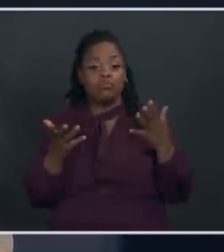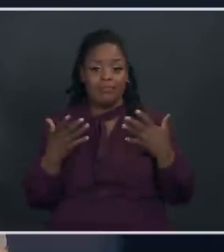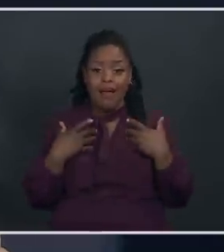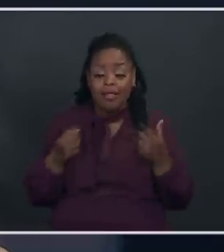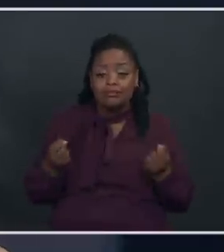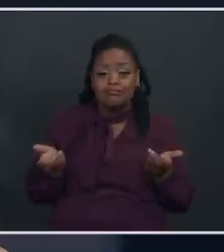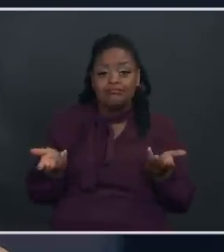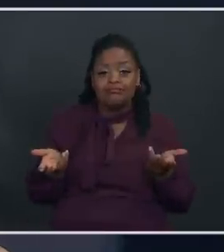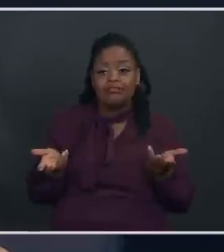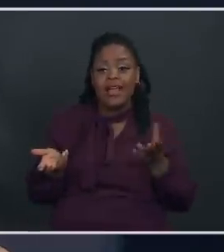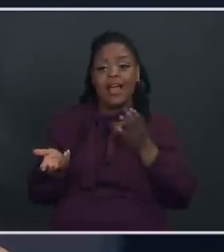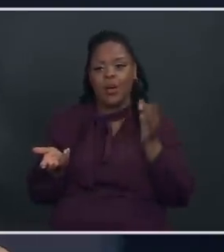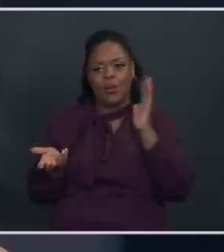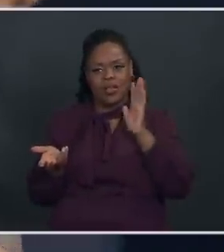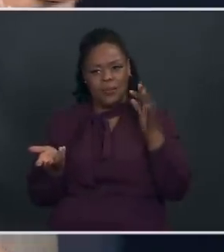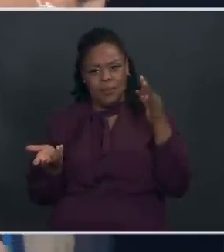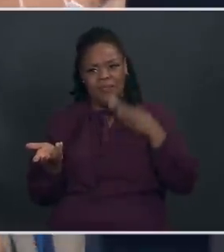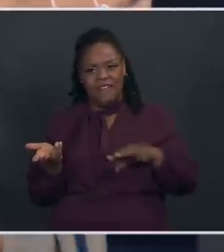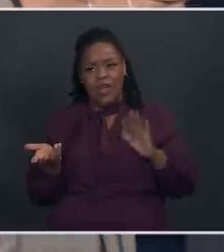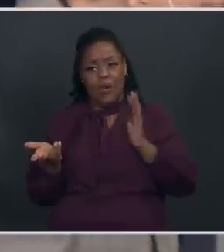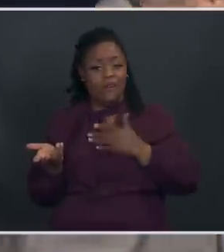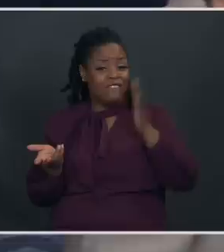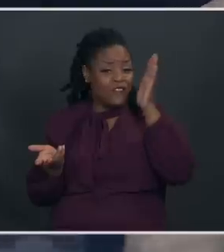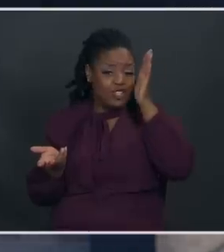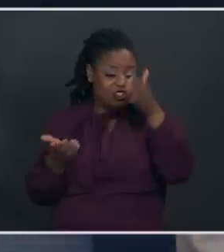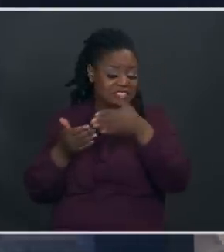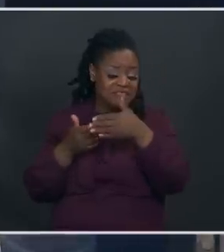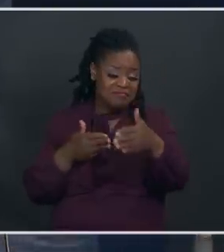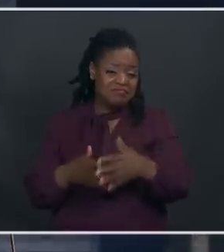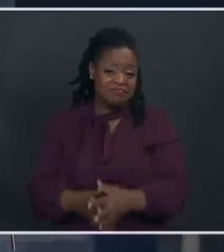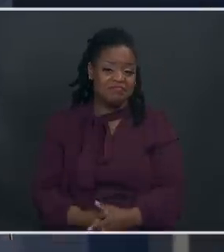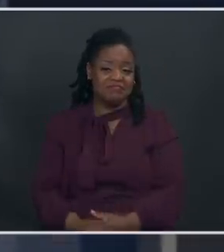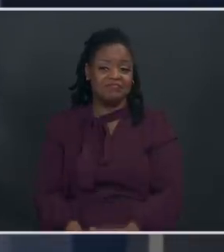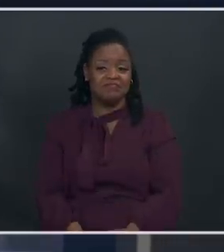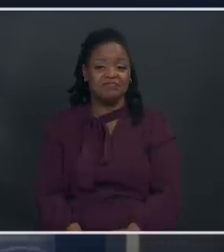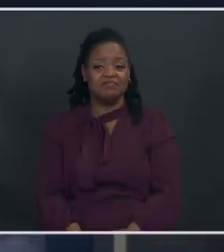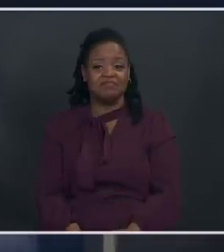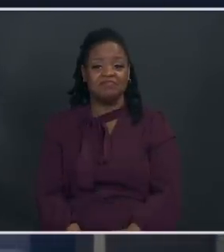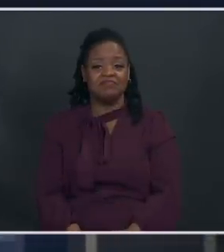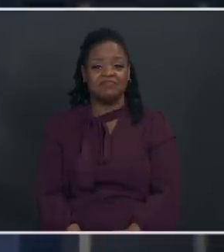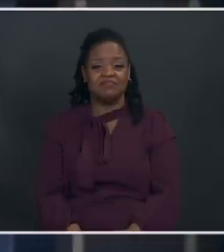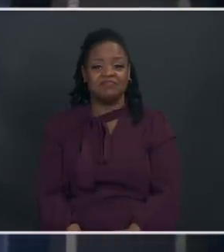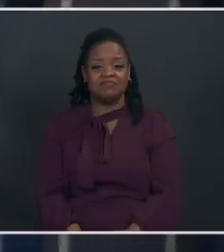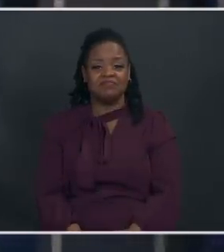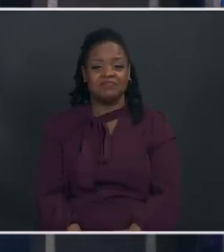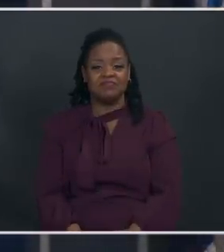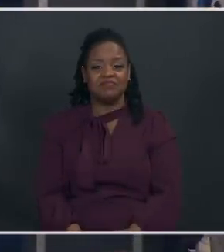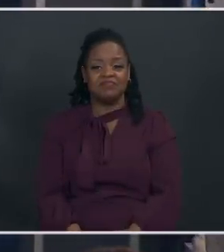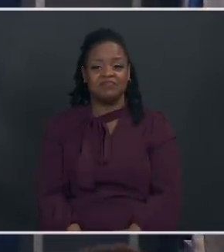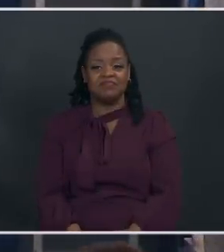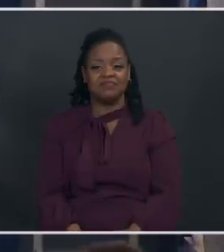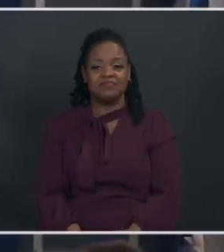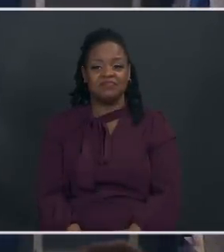we want to hand to our children. Ms. Psaki: We'll just do these two in the front, and then they will come back, I promise. So, go ahead. The Press: Thank you.